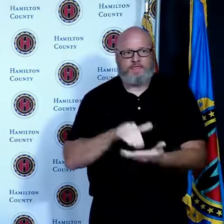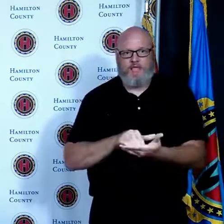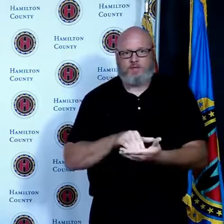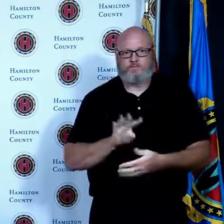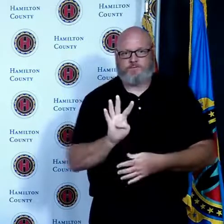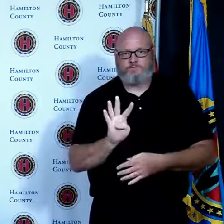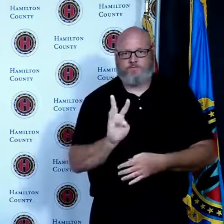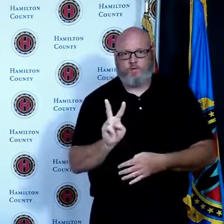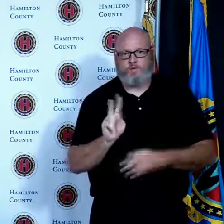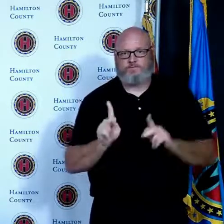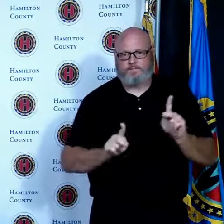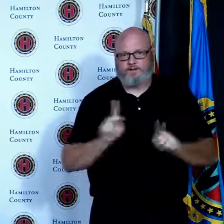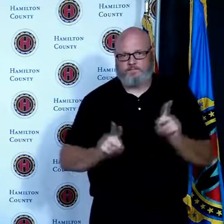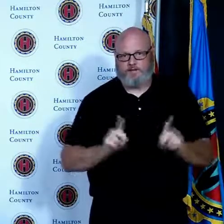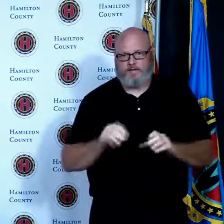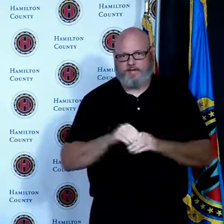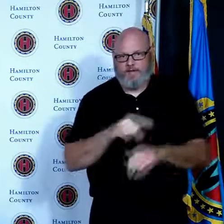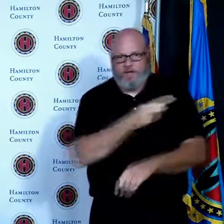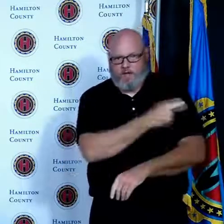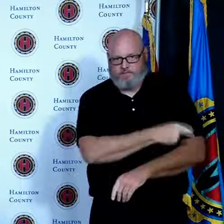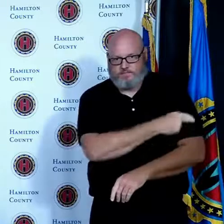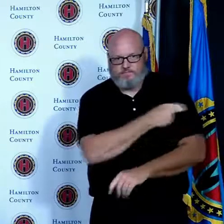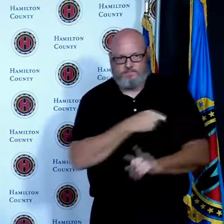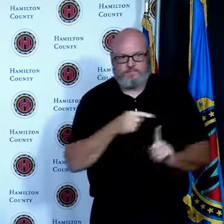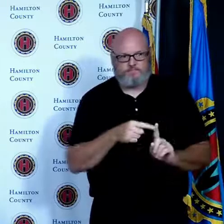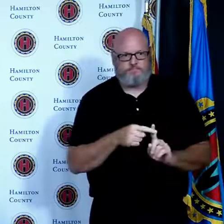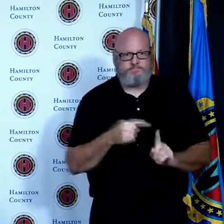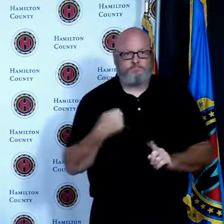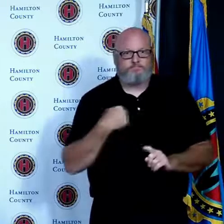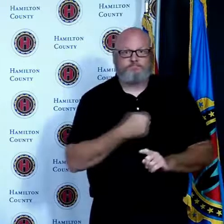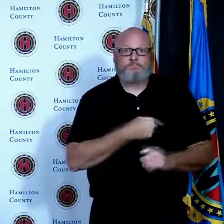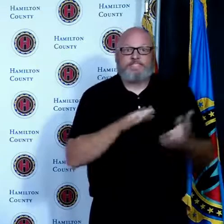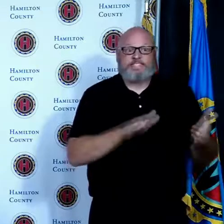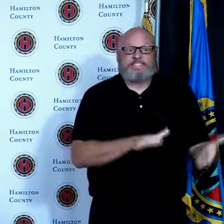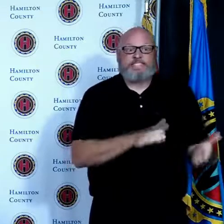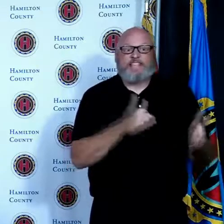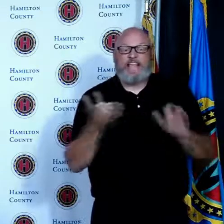in Hamilton County the increases from last week